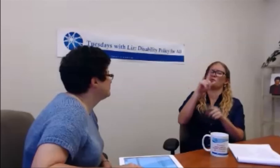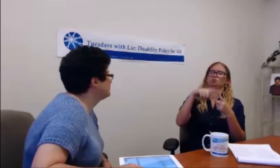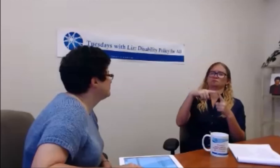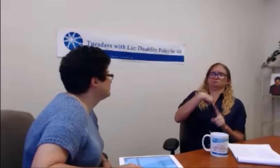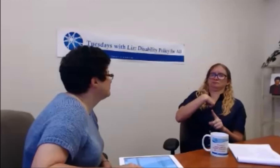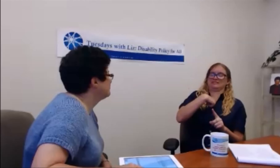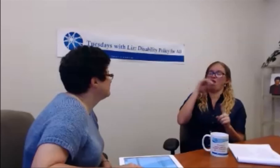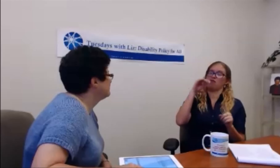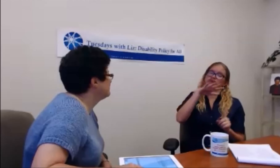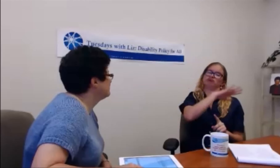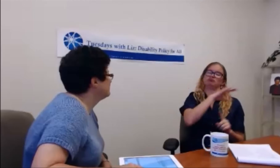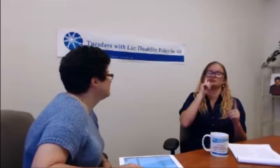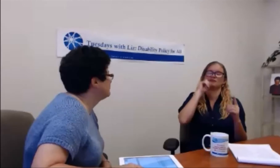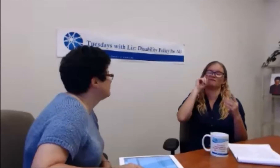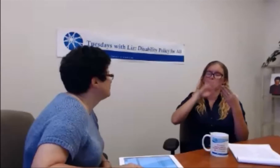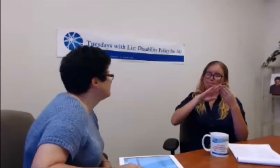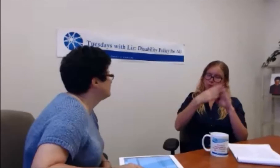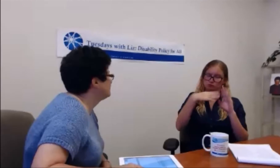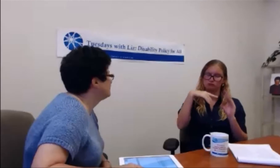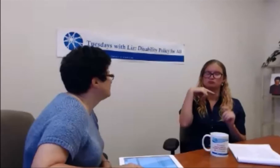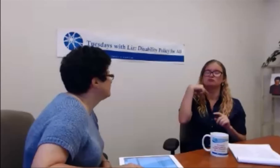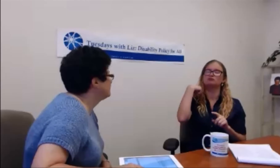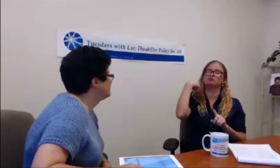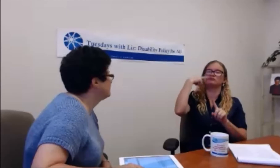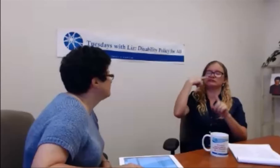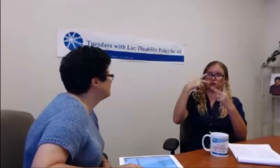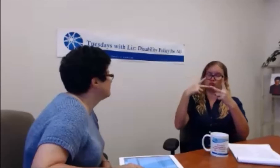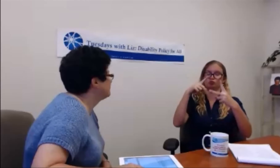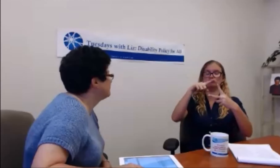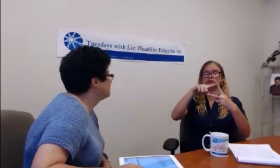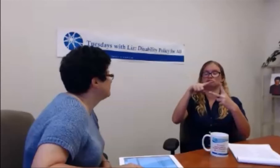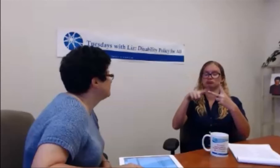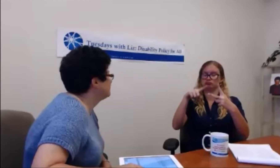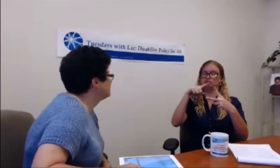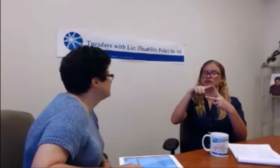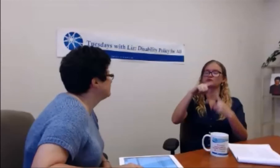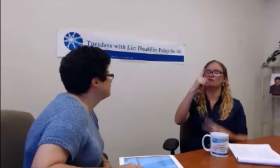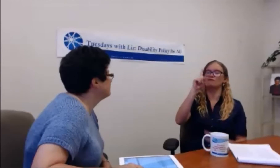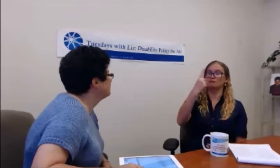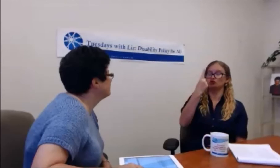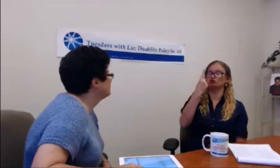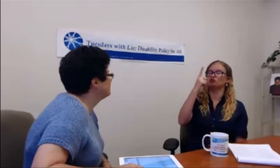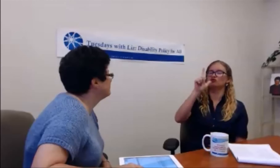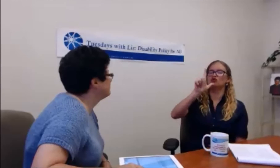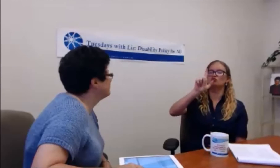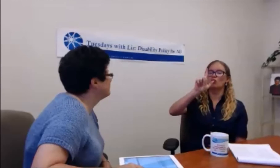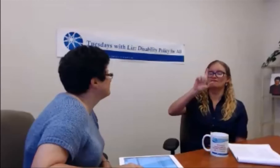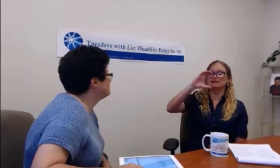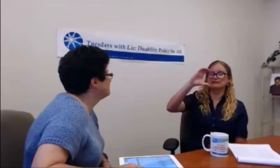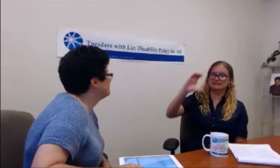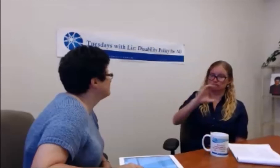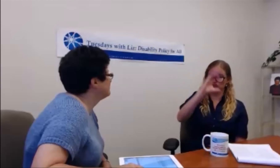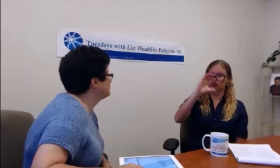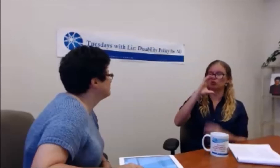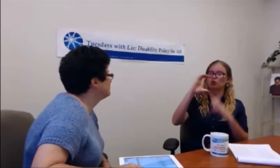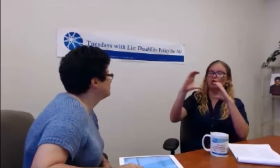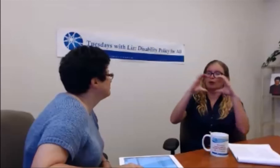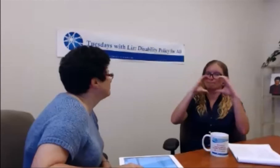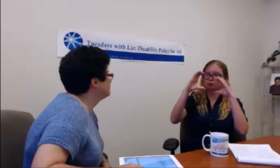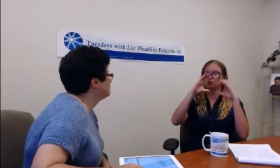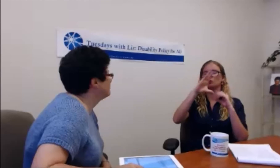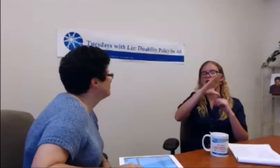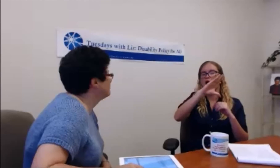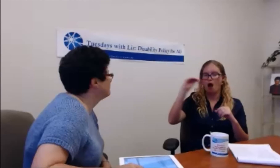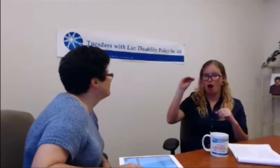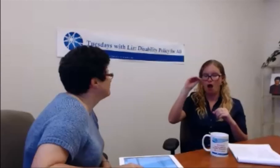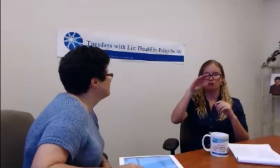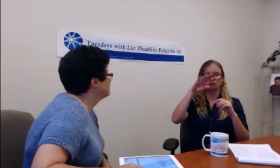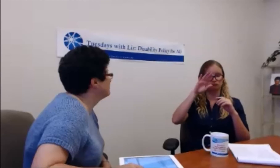useful to me and the general deaf community in general is two things. The 21st Century